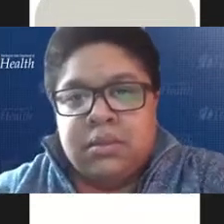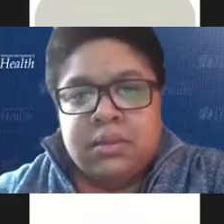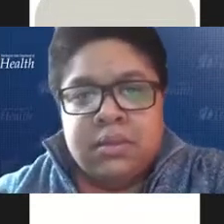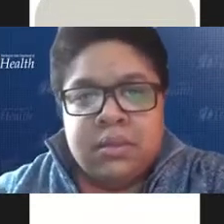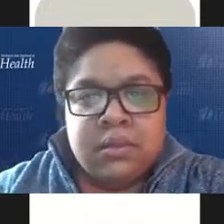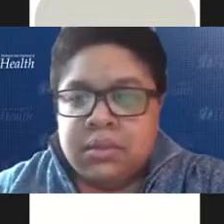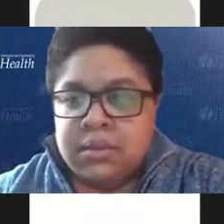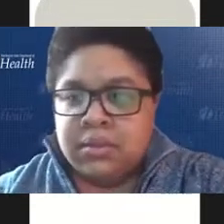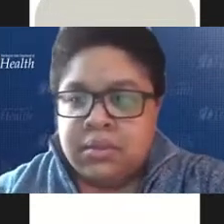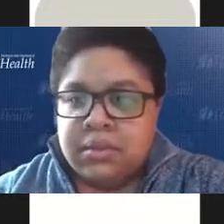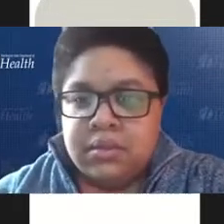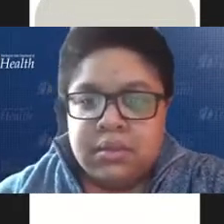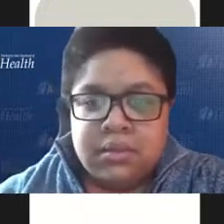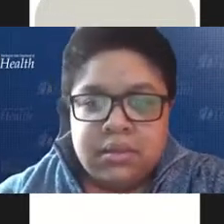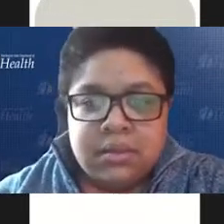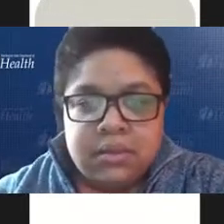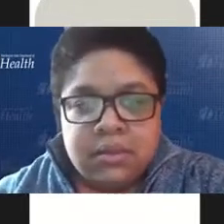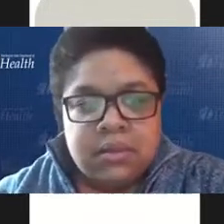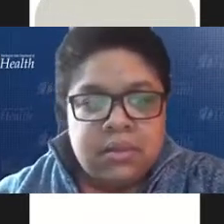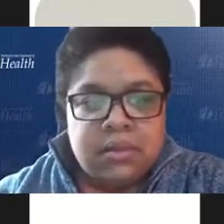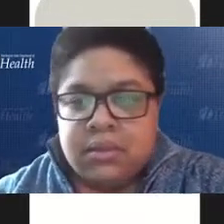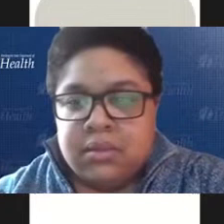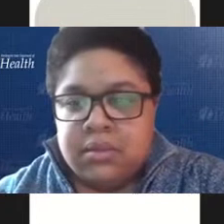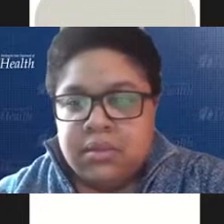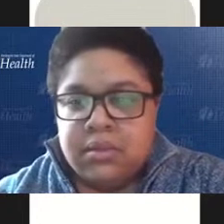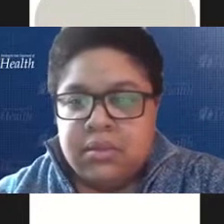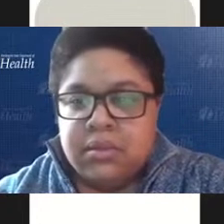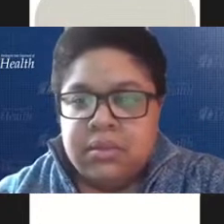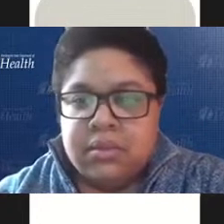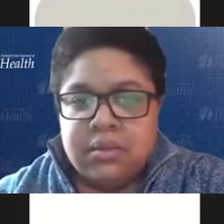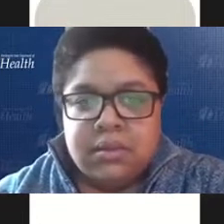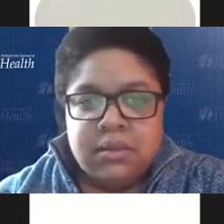the training content spoke to what we had heard during the listening sessions.